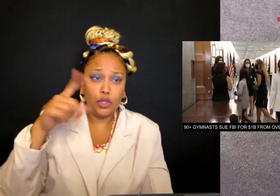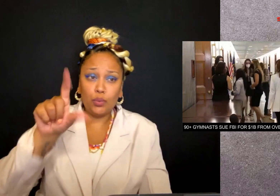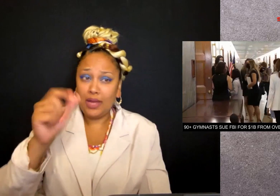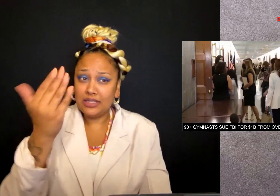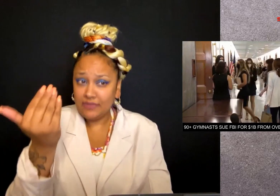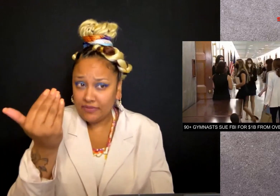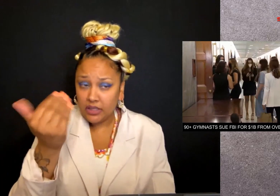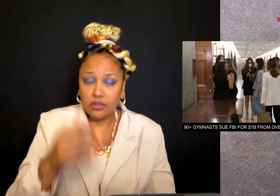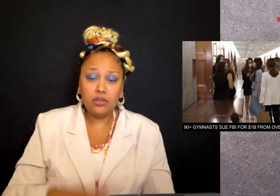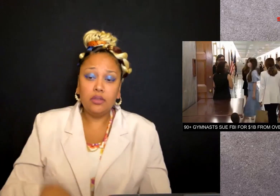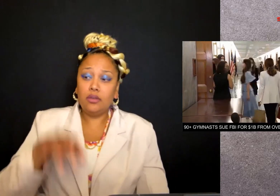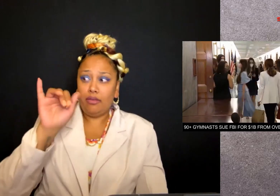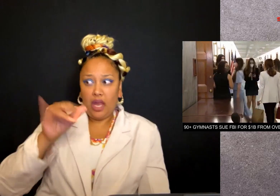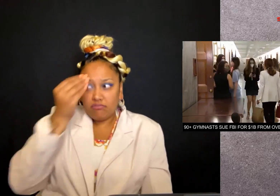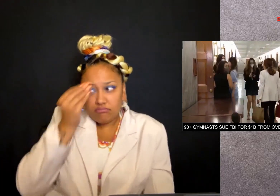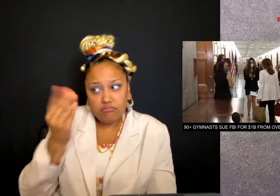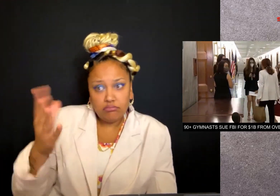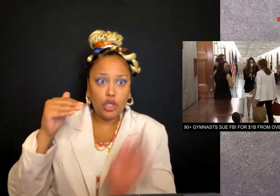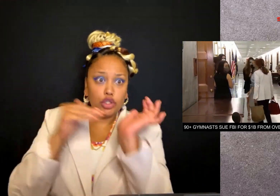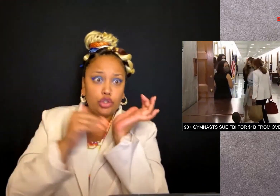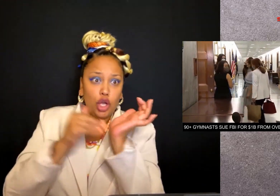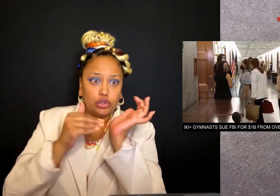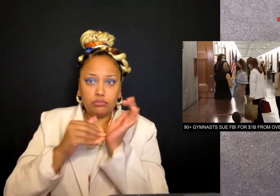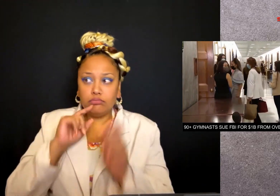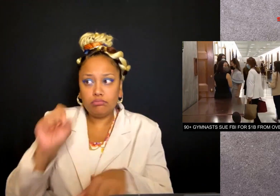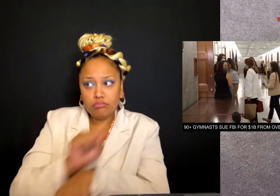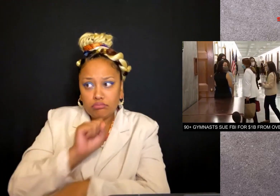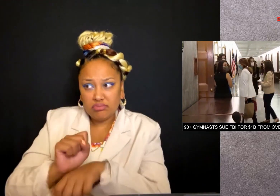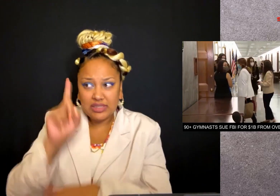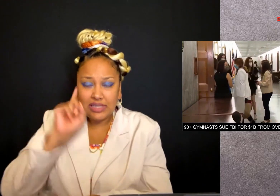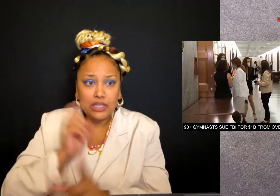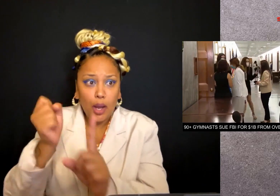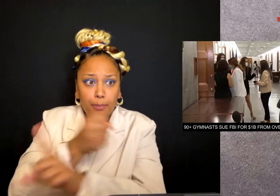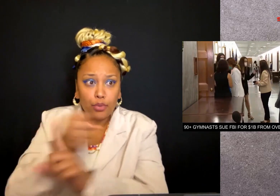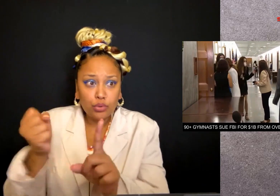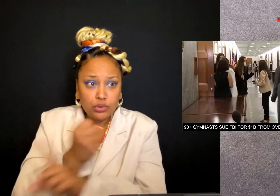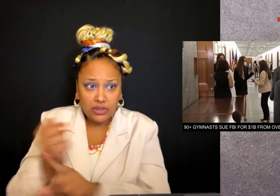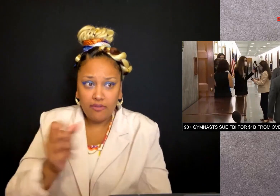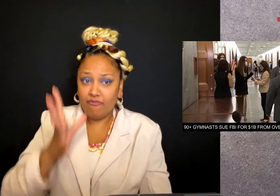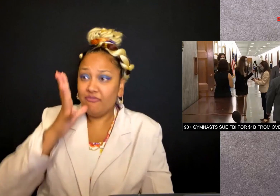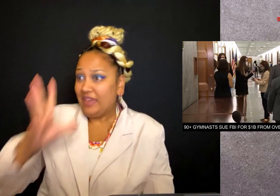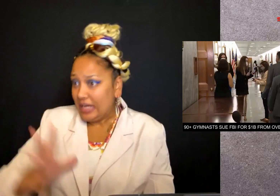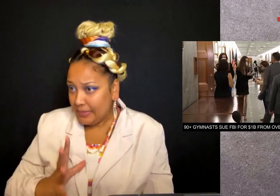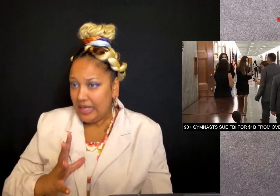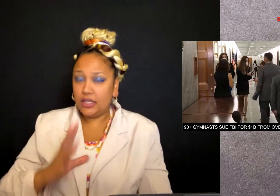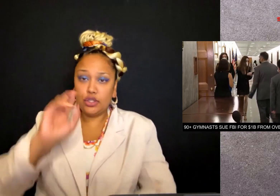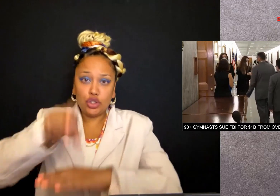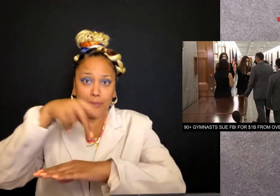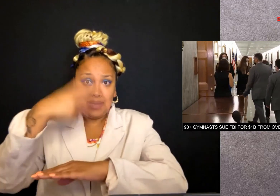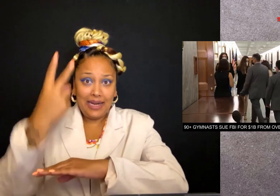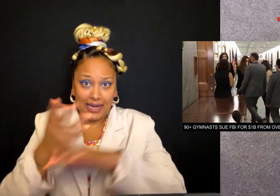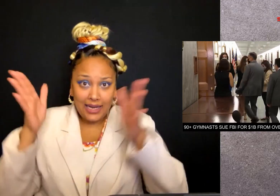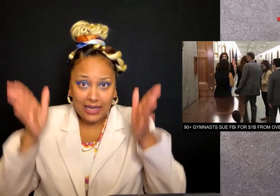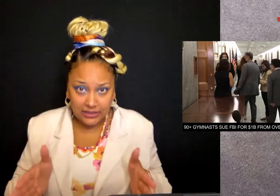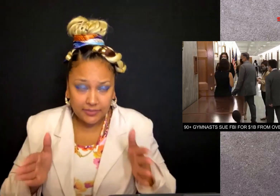the FBI was notified in 2015 that Nassar had sexually abused female gymnasts